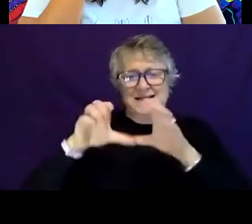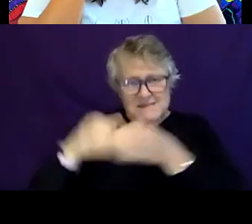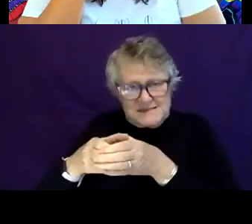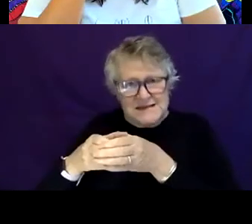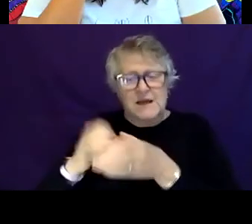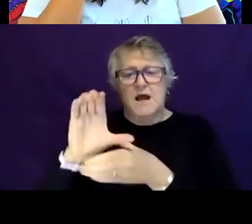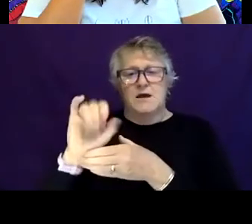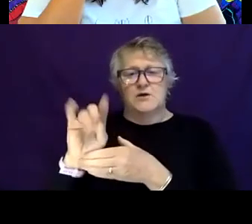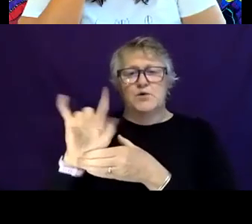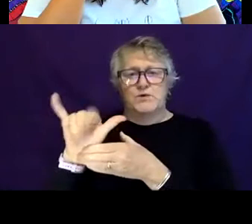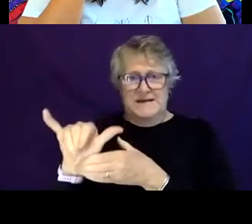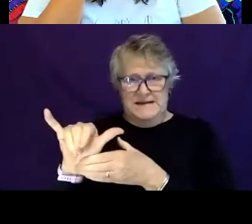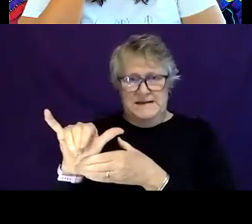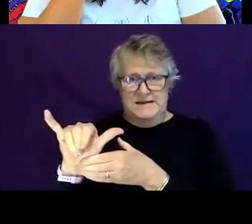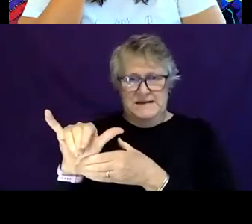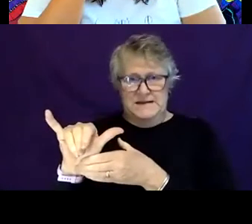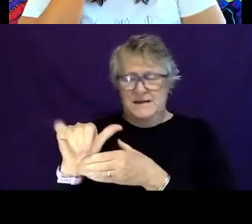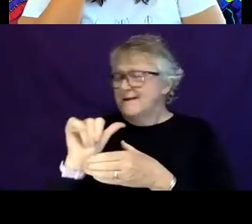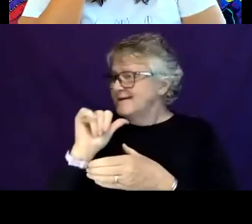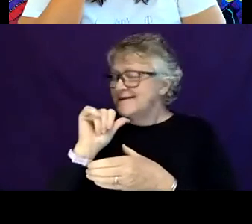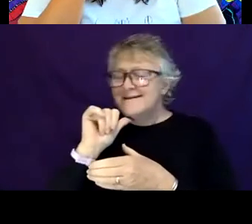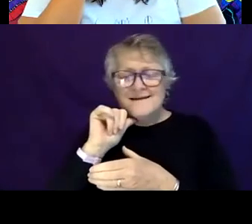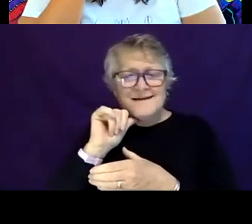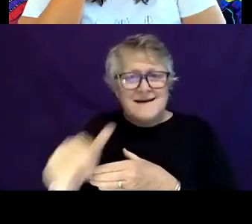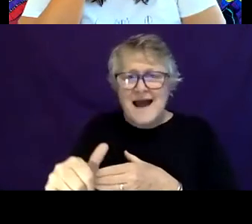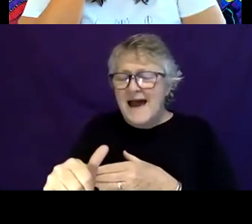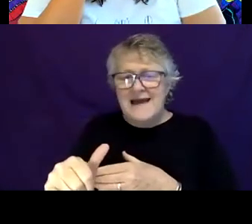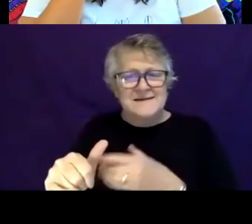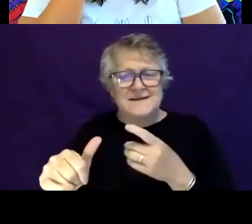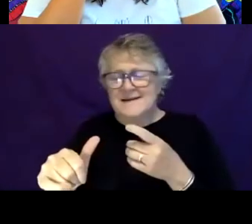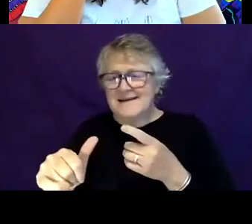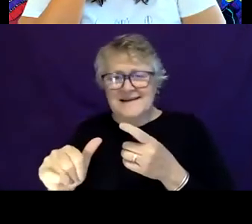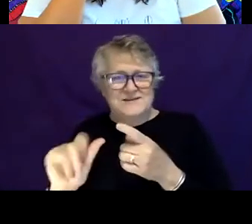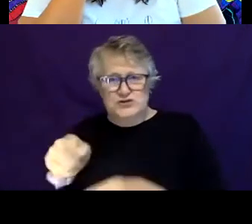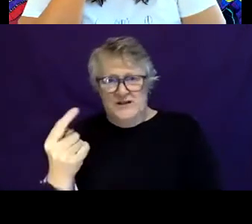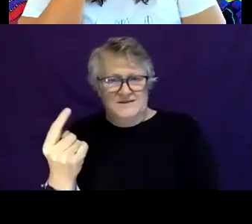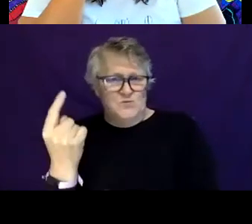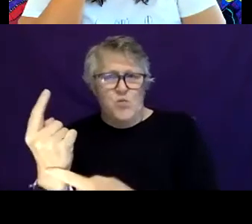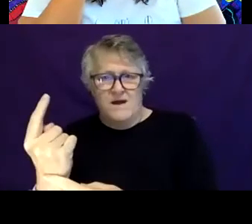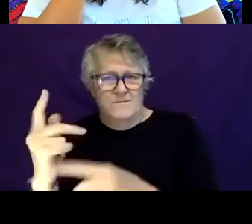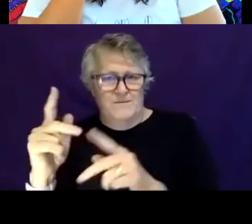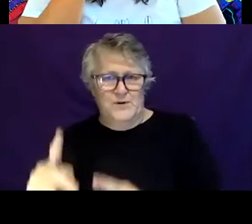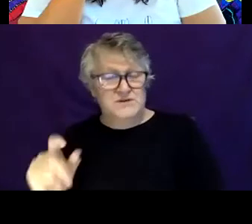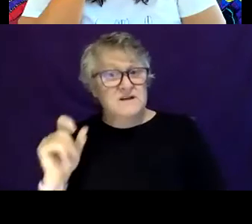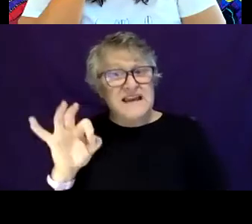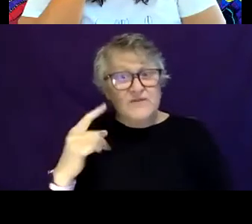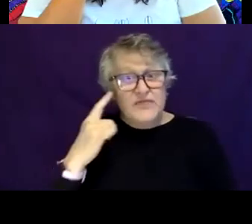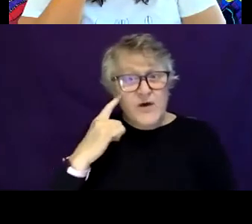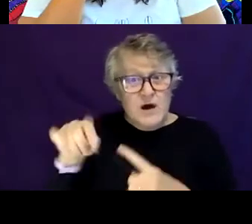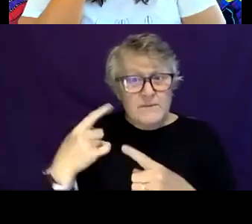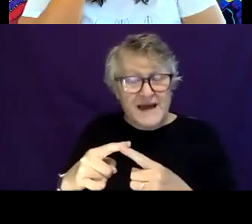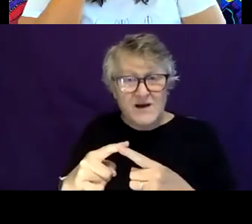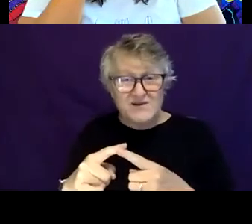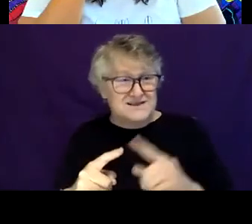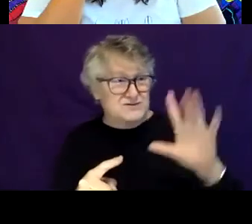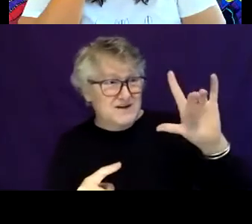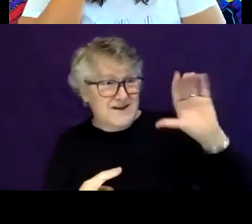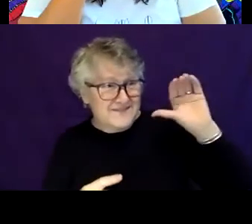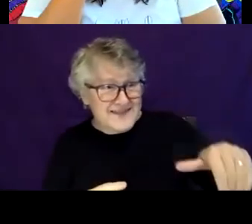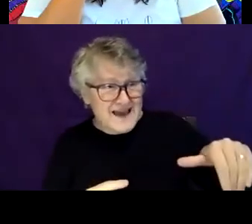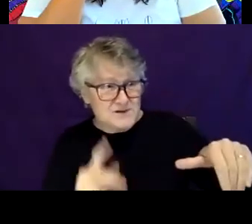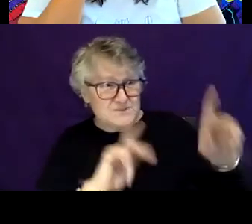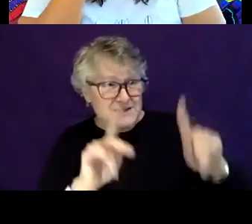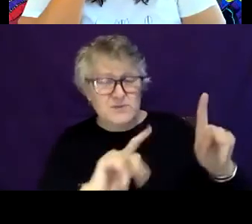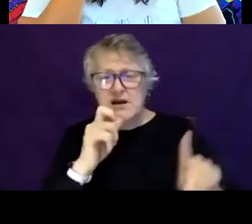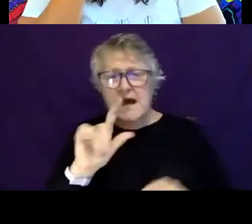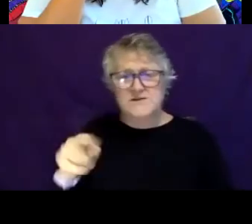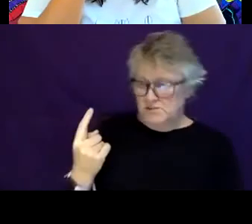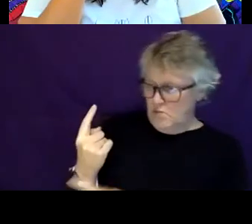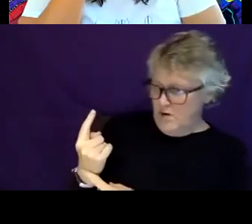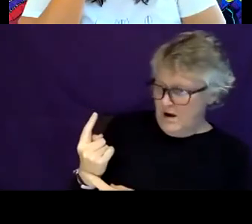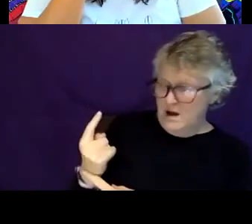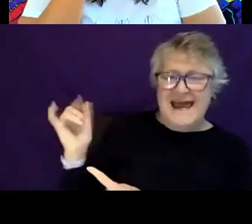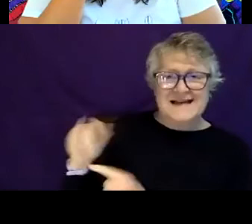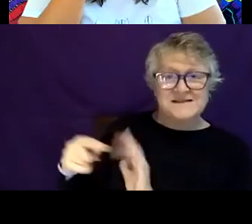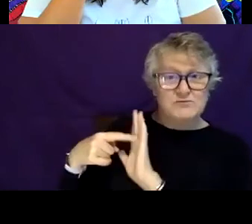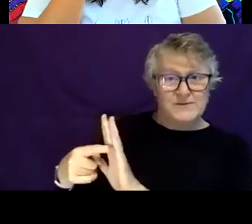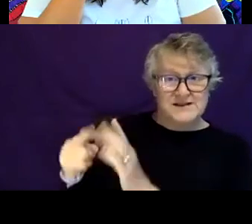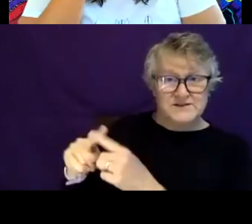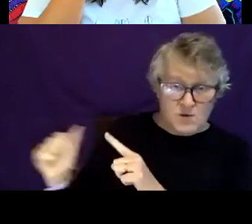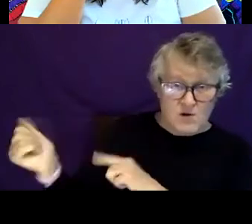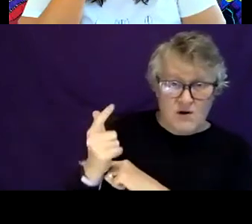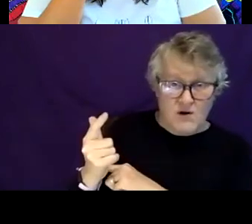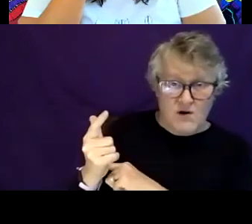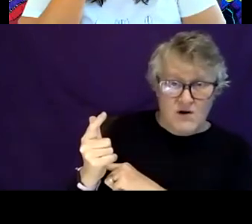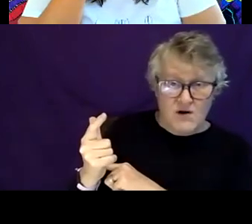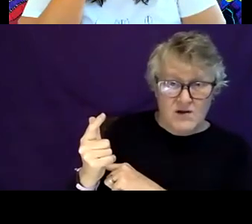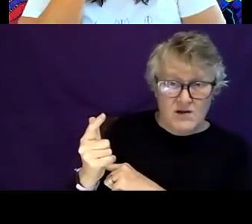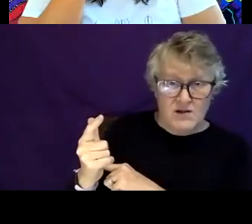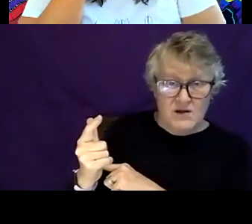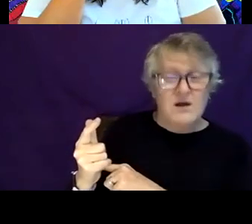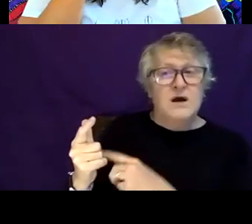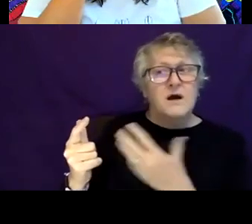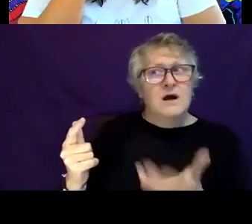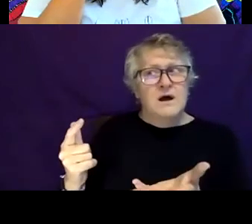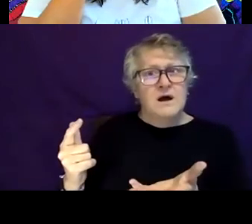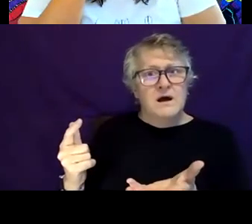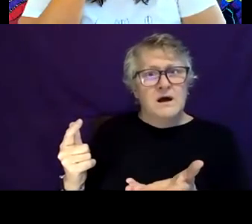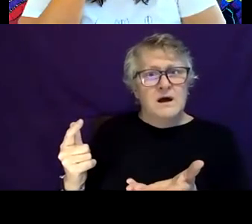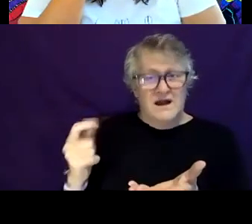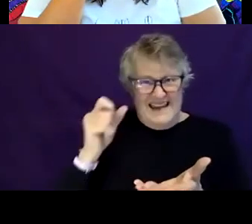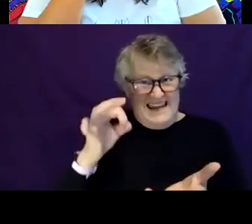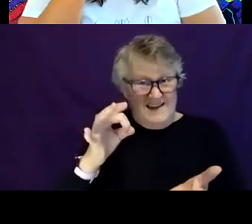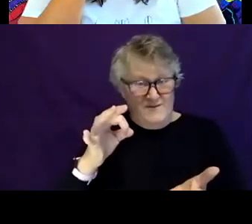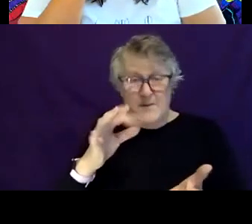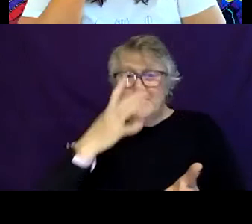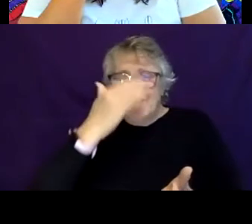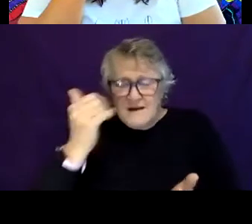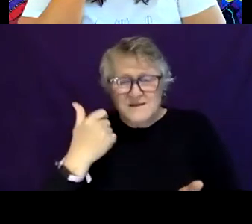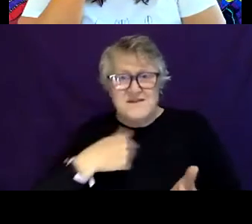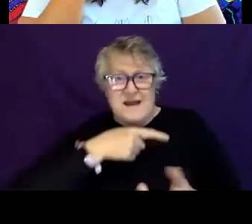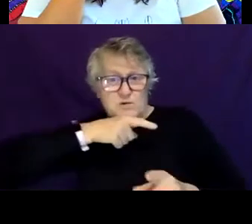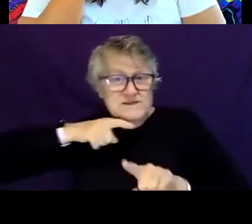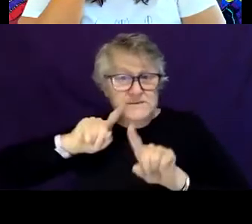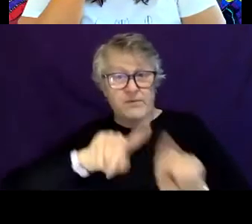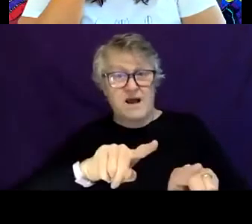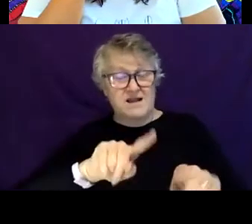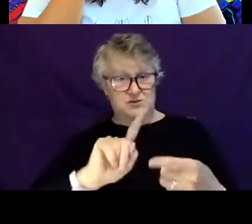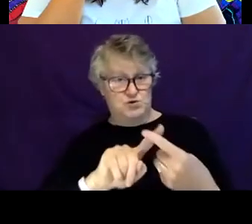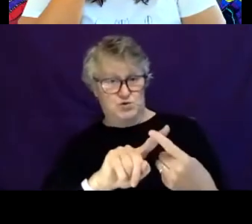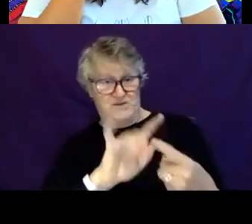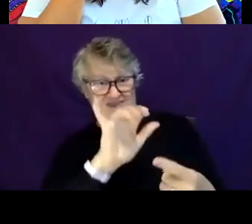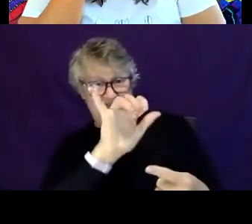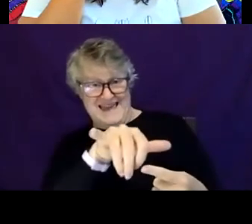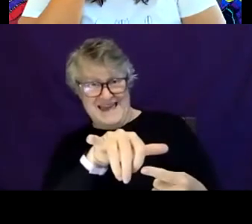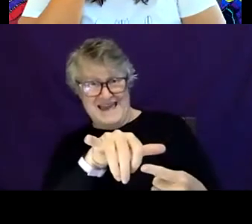And what would it mean if whether it was 10 people or 25,000 people is 50 to 60 to 70% whatever the number is of that whole community is wiped out because of our lack of response to the pandemic because of the way we've justified Pacific Islander erasure